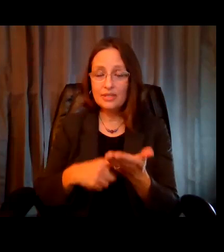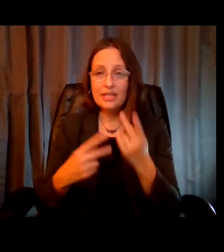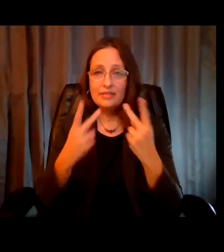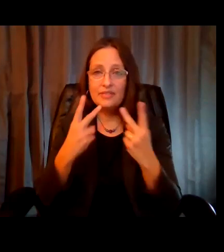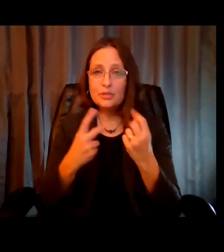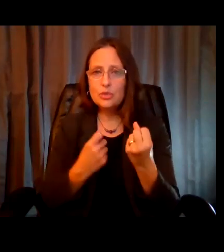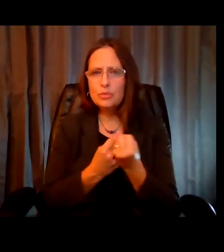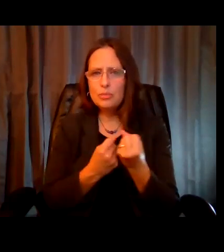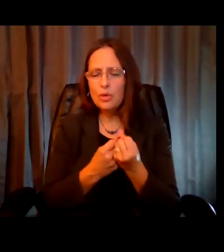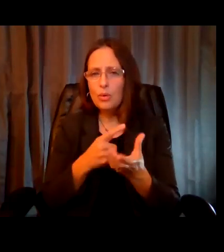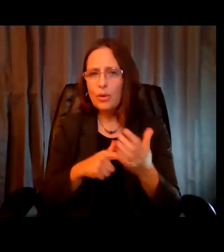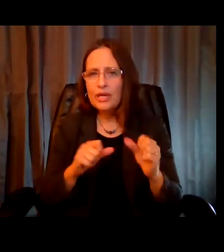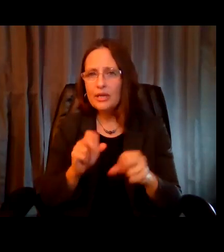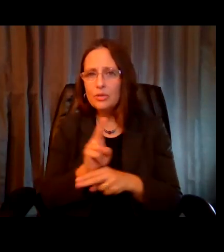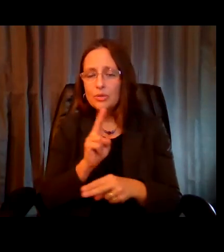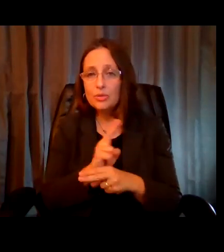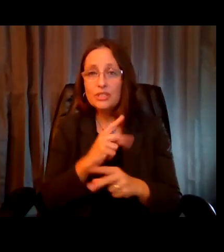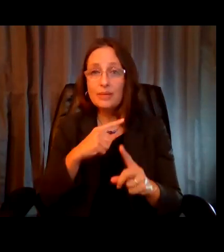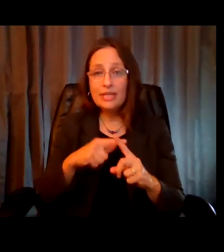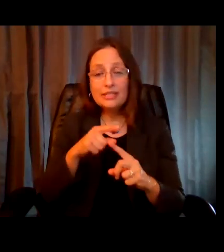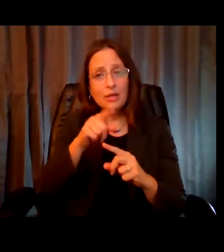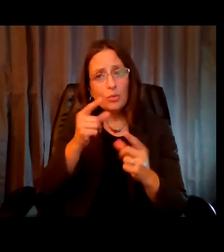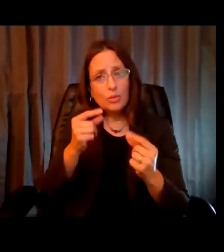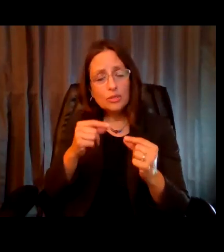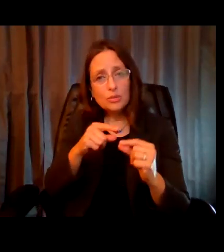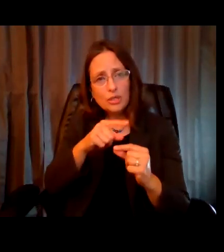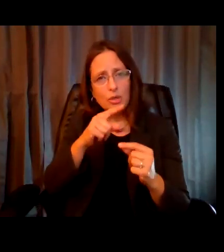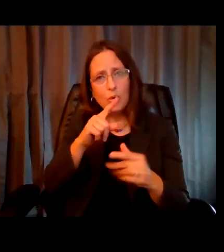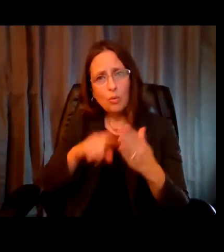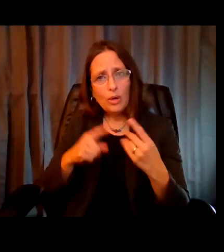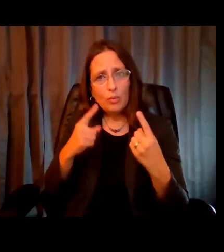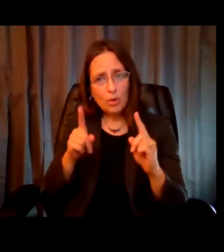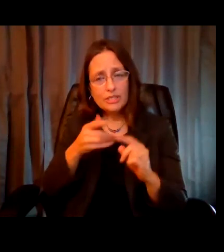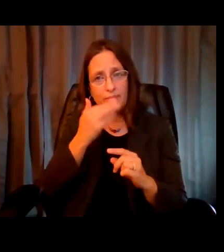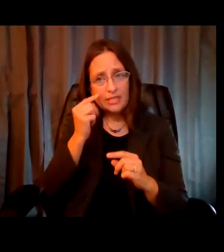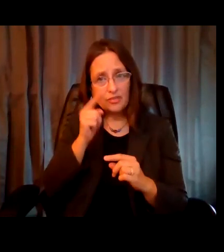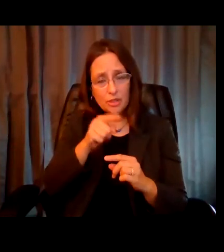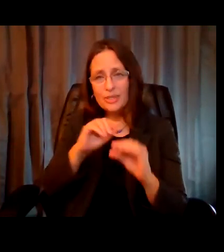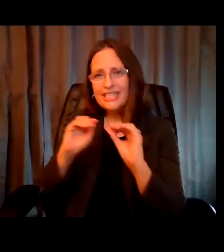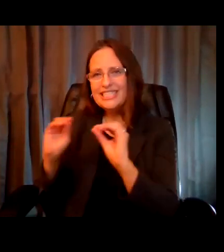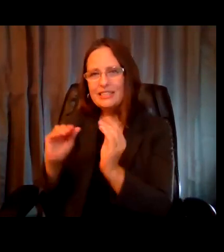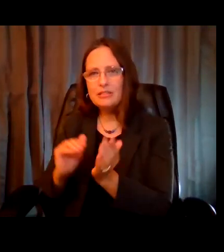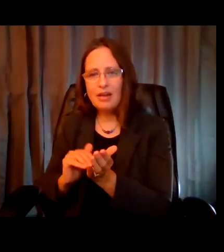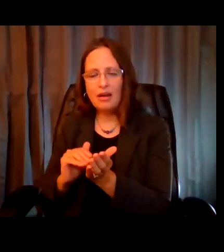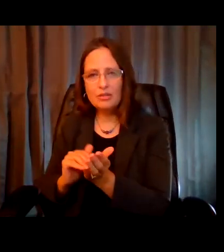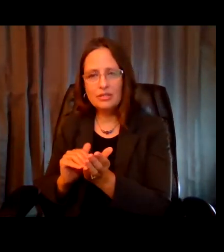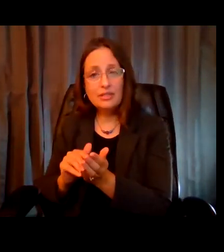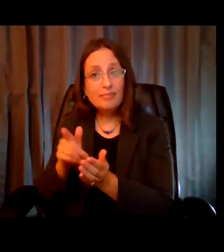haven't tried them already, give them a try. I highly recommend that you share, that you want to